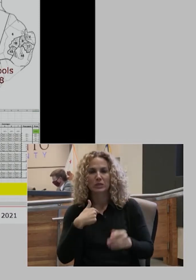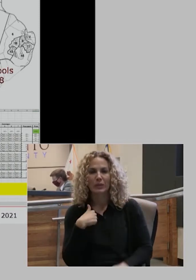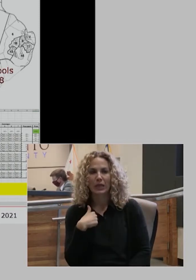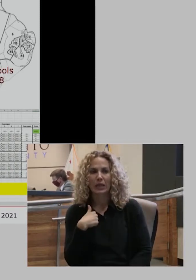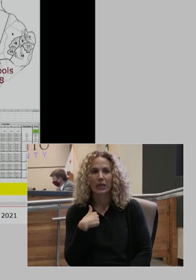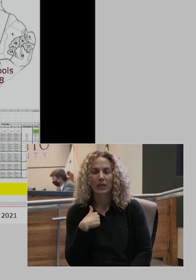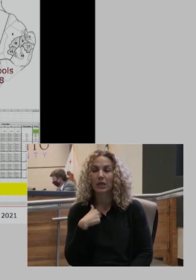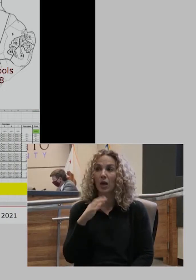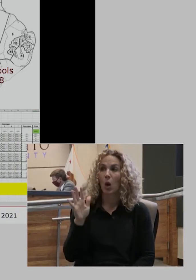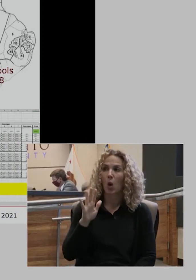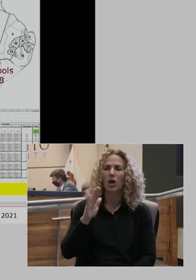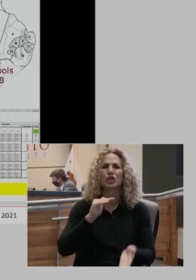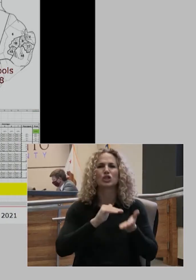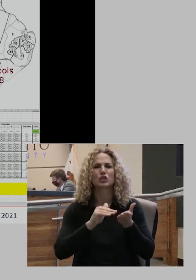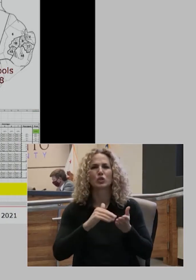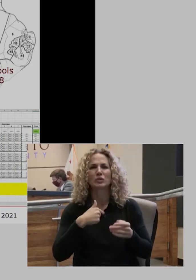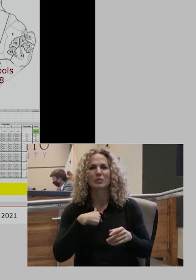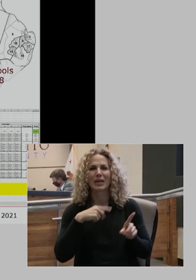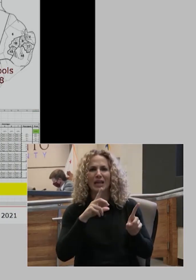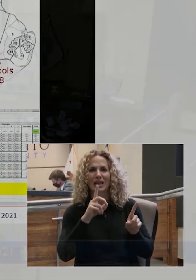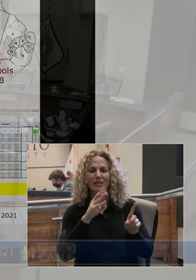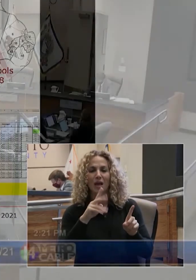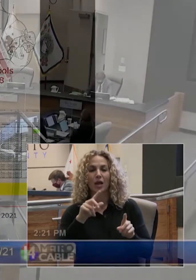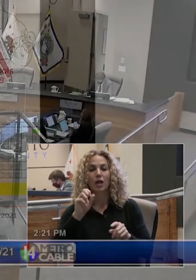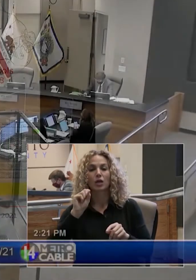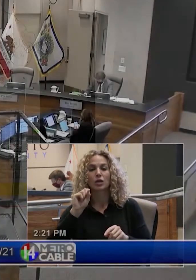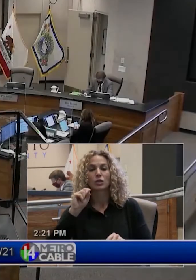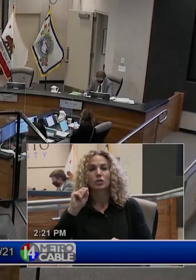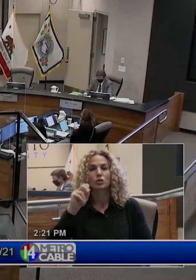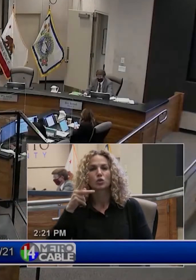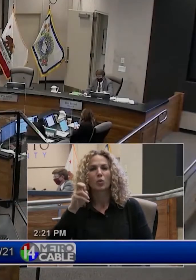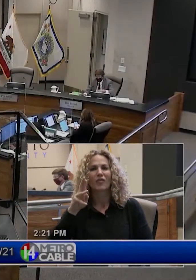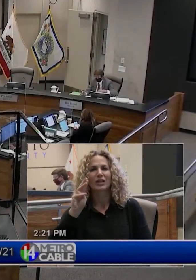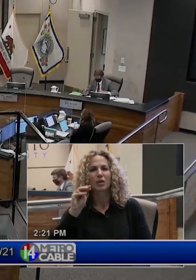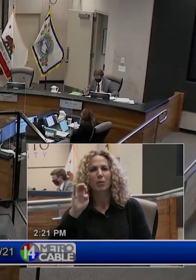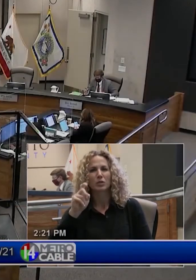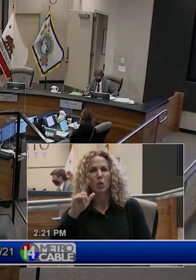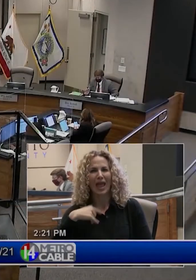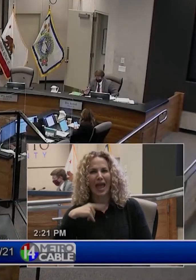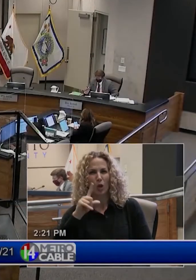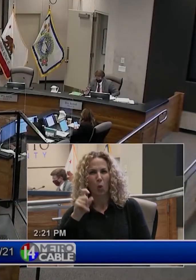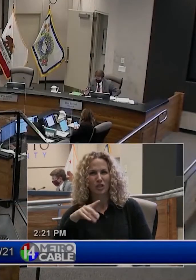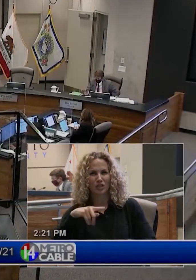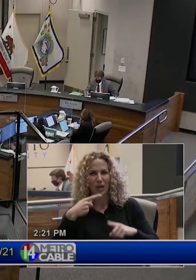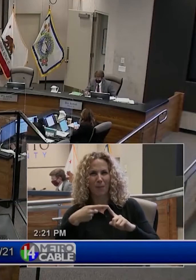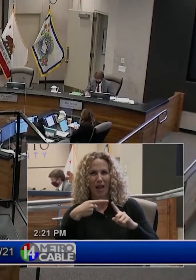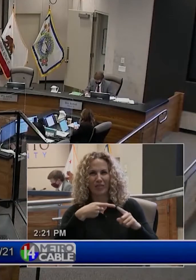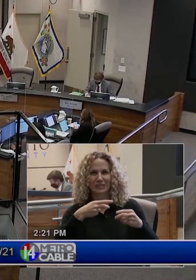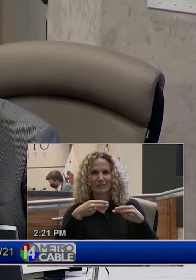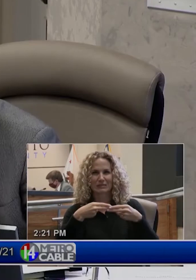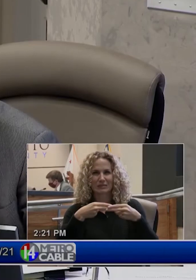SURE. >> SUPERVISOR NOTTOLI HAD A